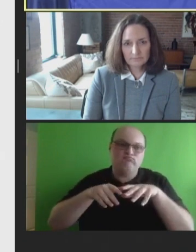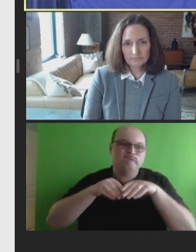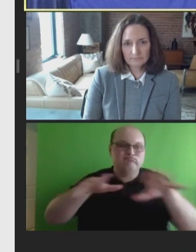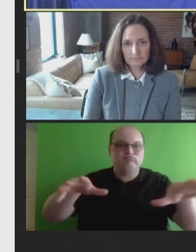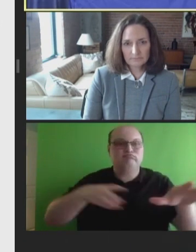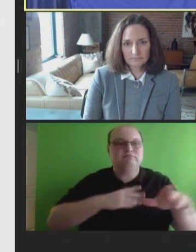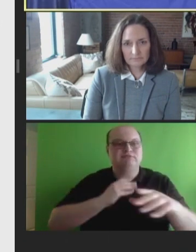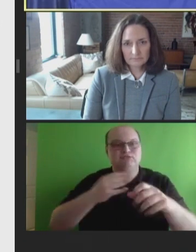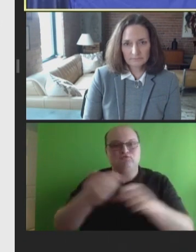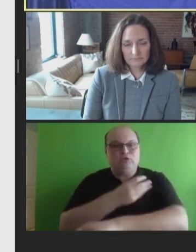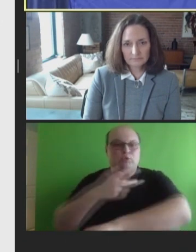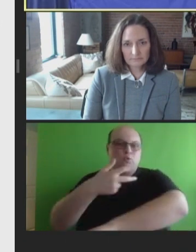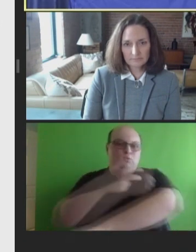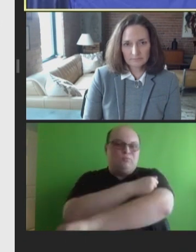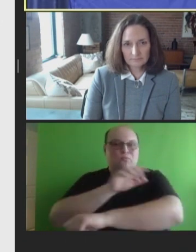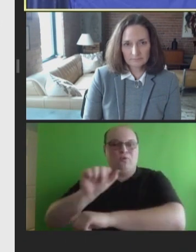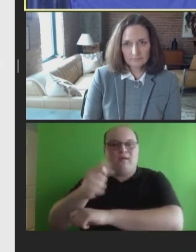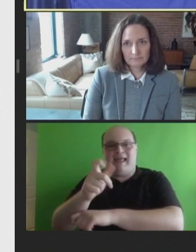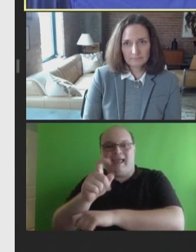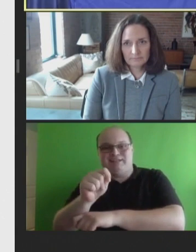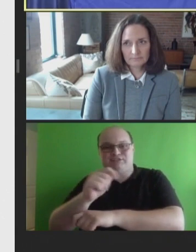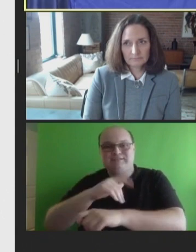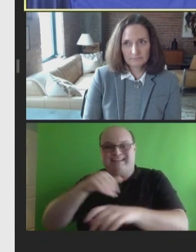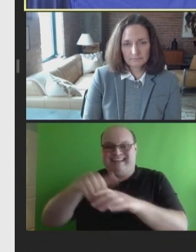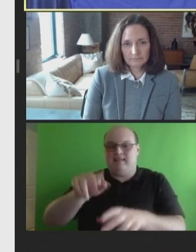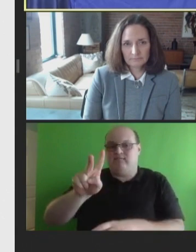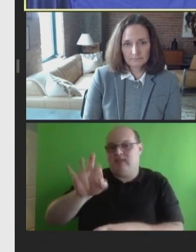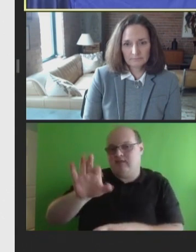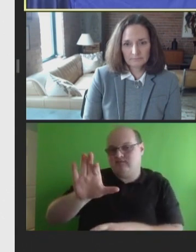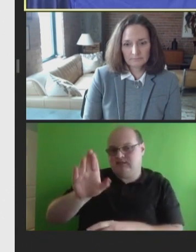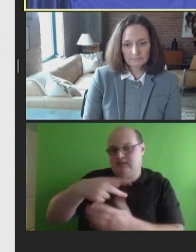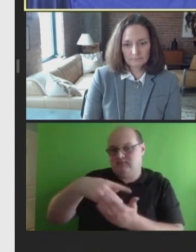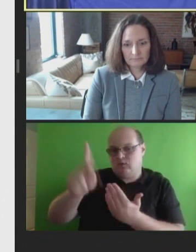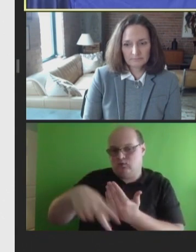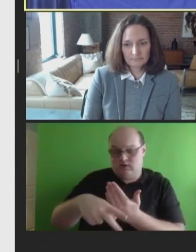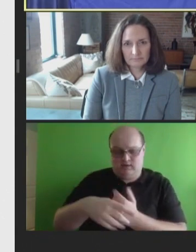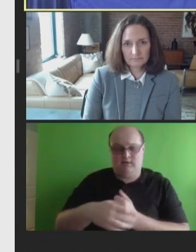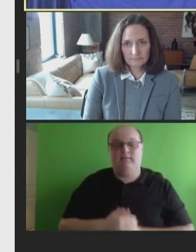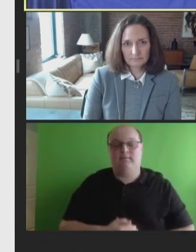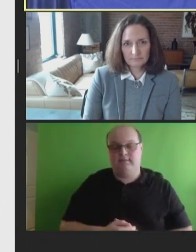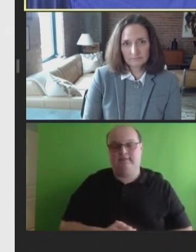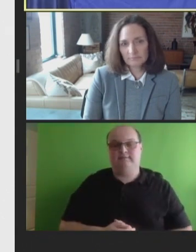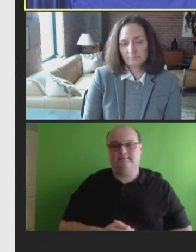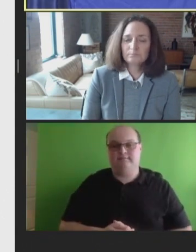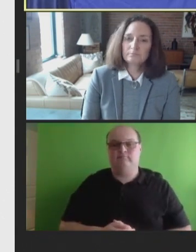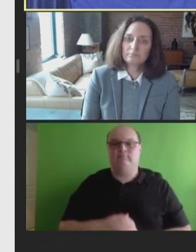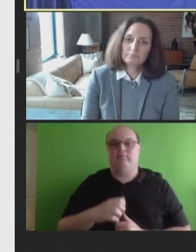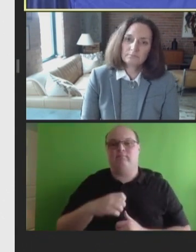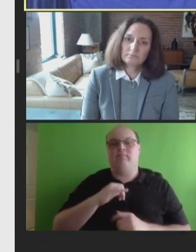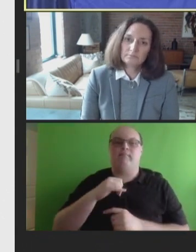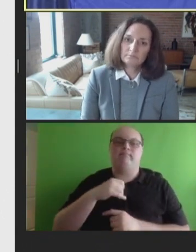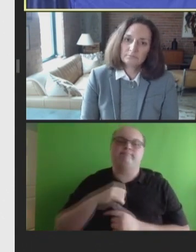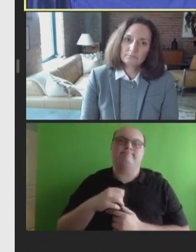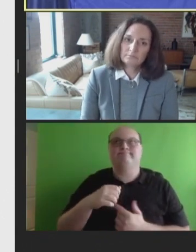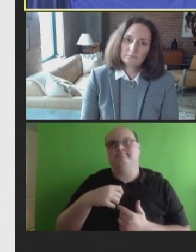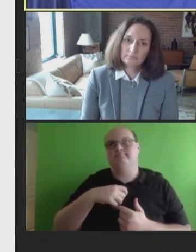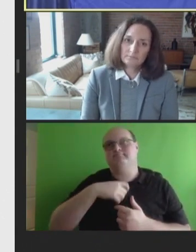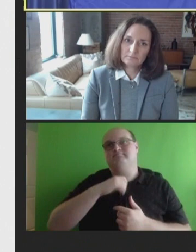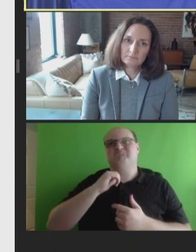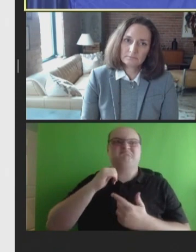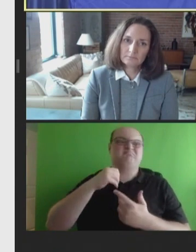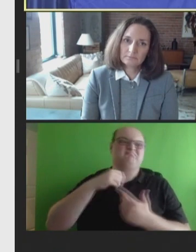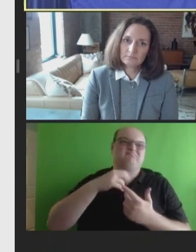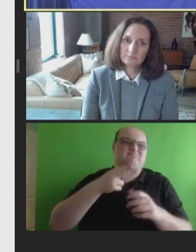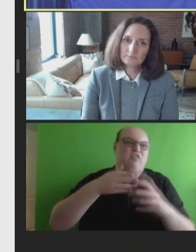new immunizing agent within the VFC program. You know, if it's not through that mechanism, then I'm